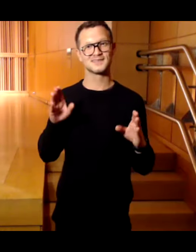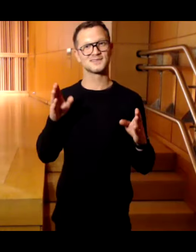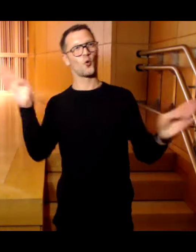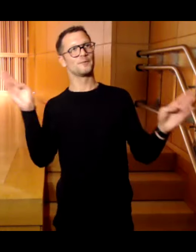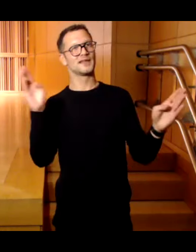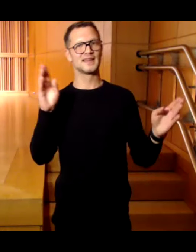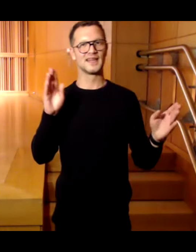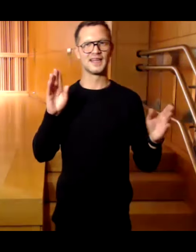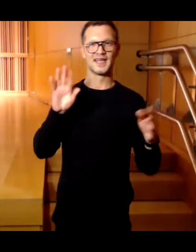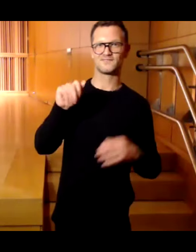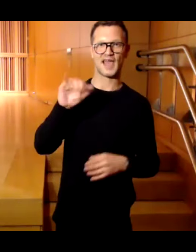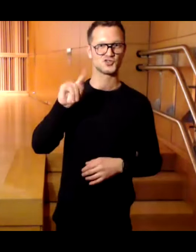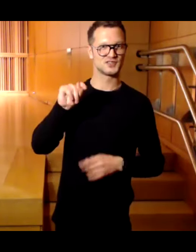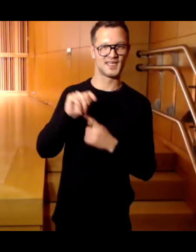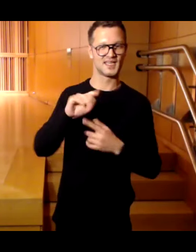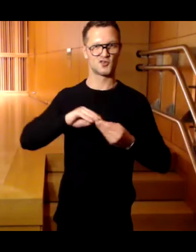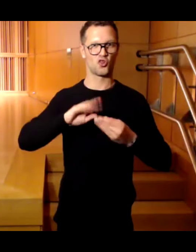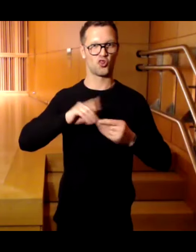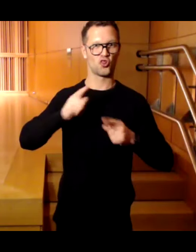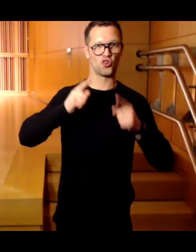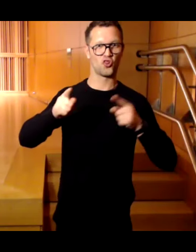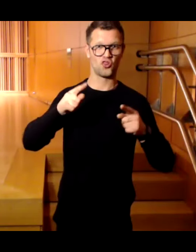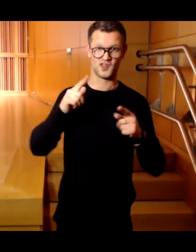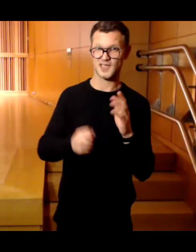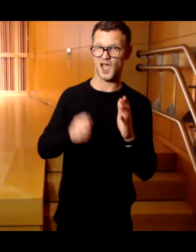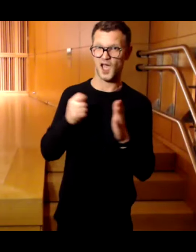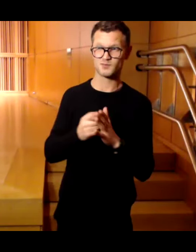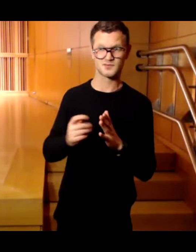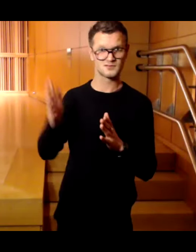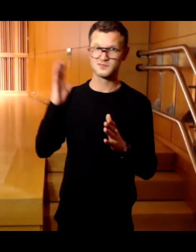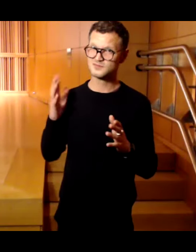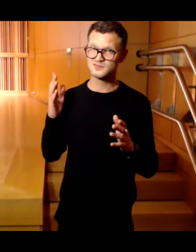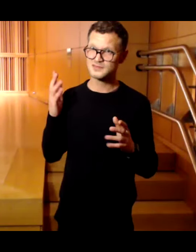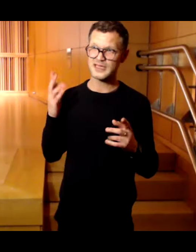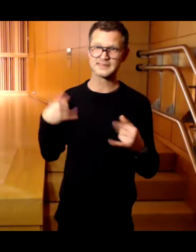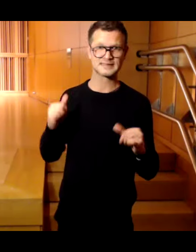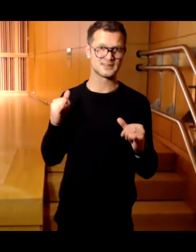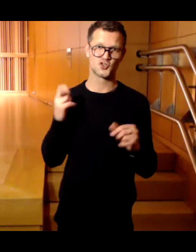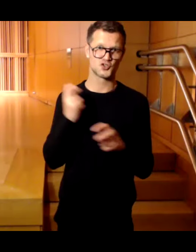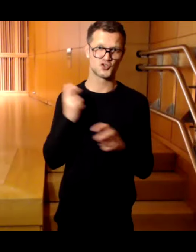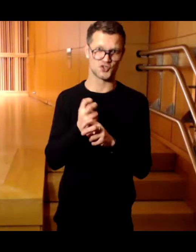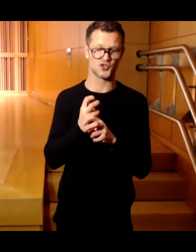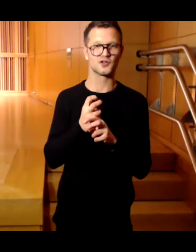was and is always hard. At least in my case, it meant making a choice.